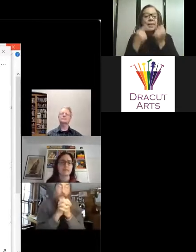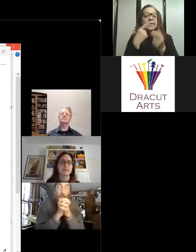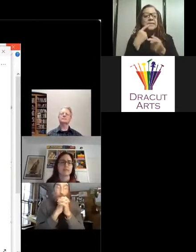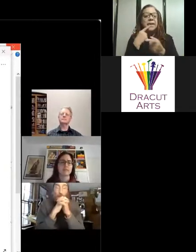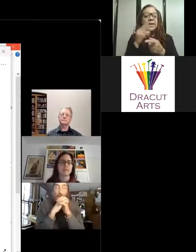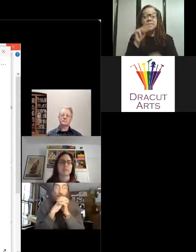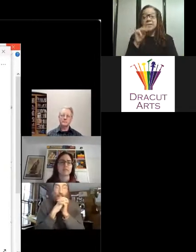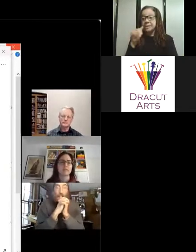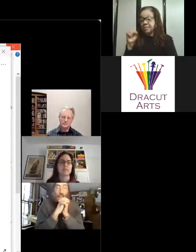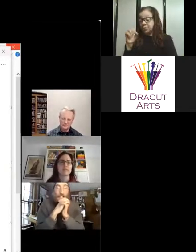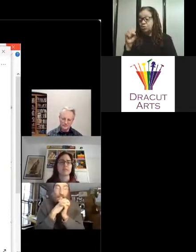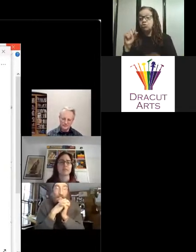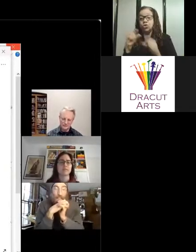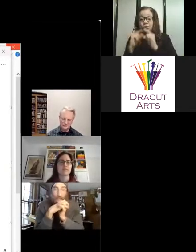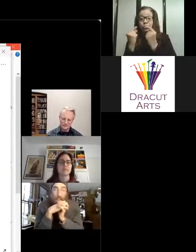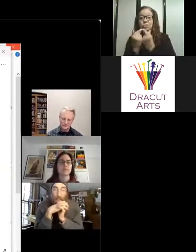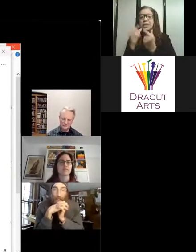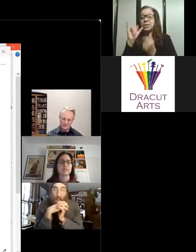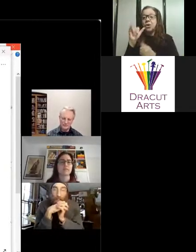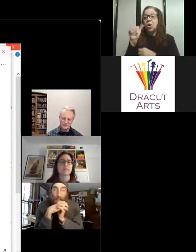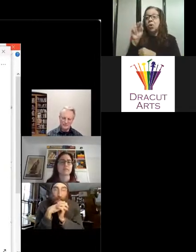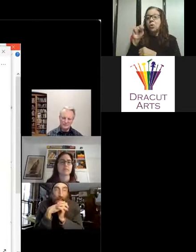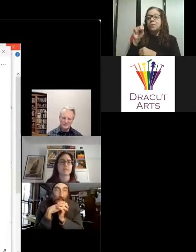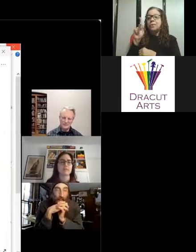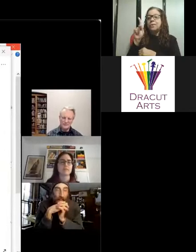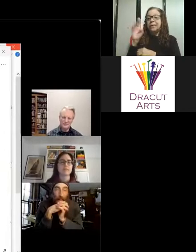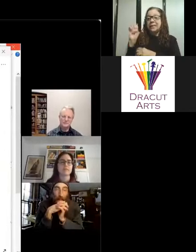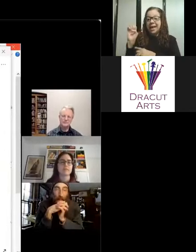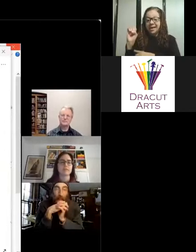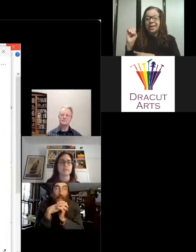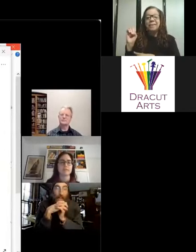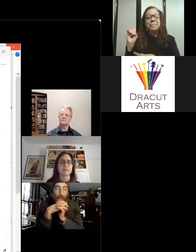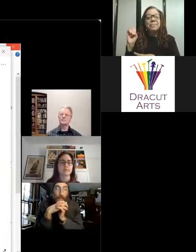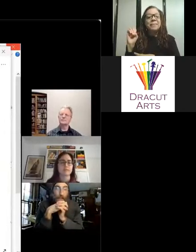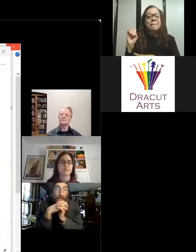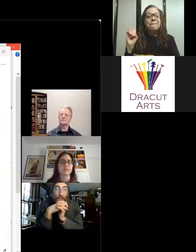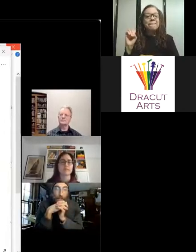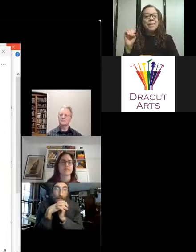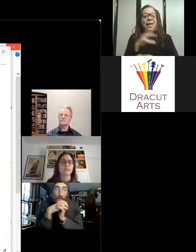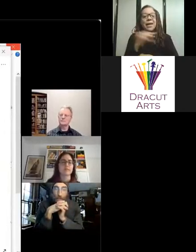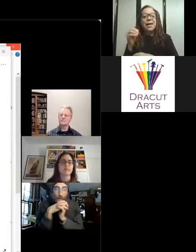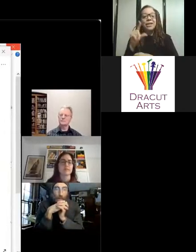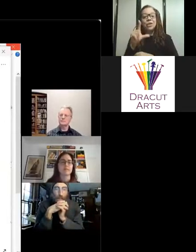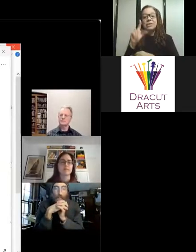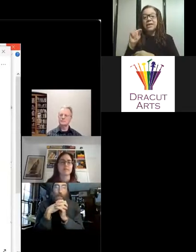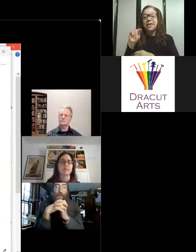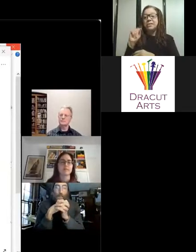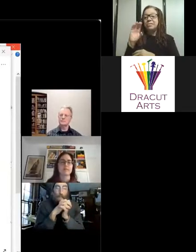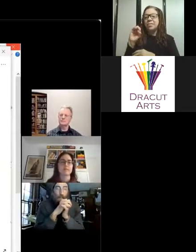So these are, uh, Yankee guys, all together in the uh, in camp. And Lieutenant Colonel Pearson, who was a really inspirational leader.